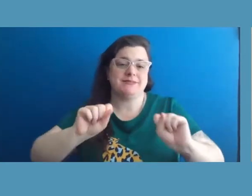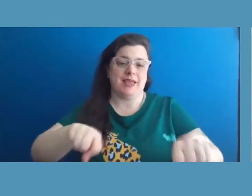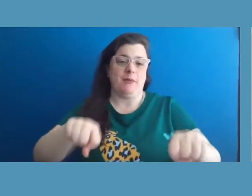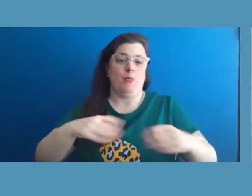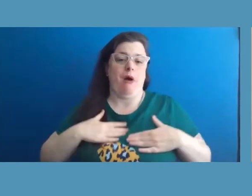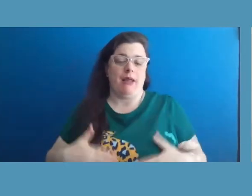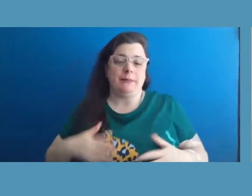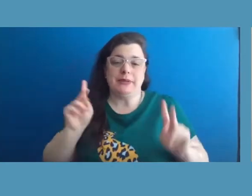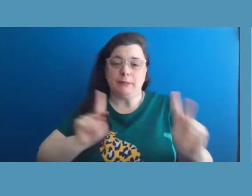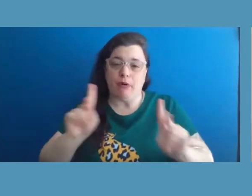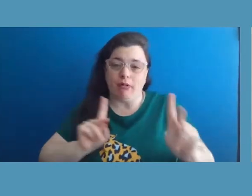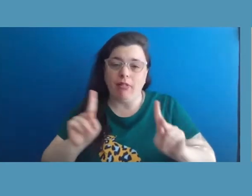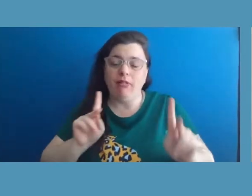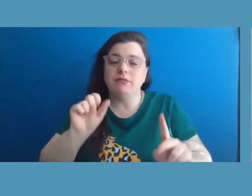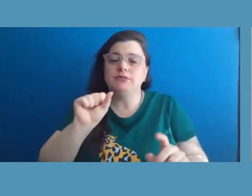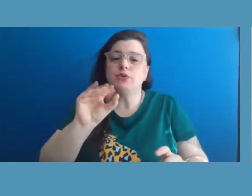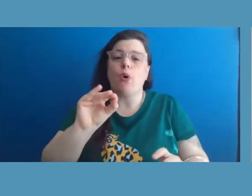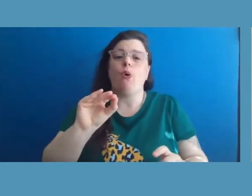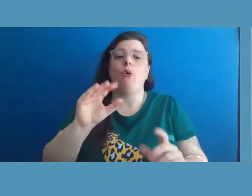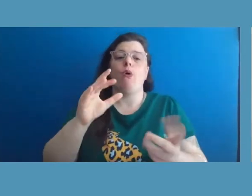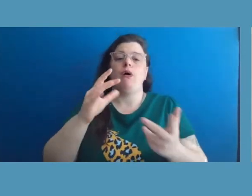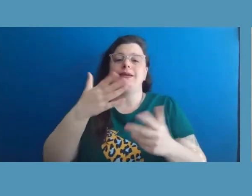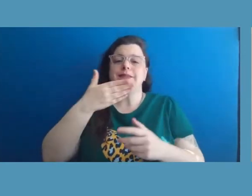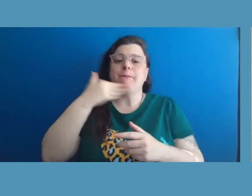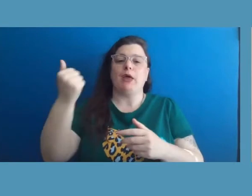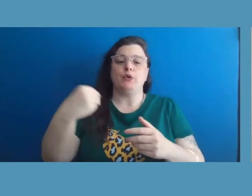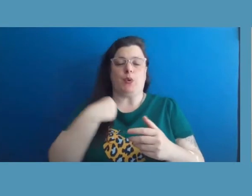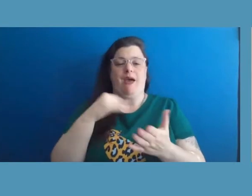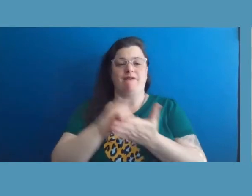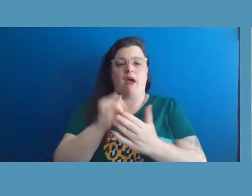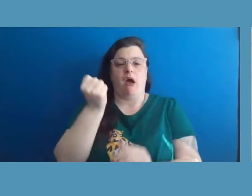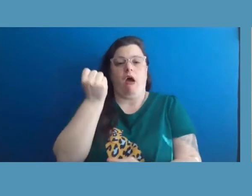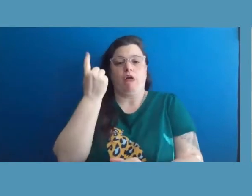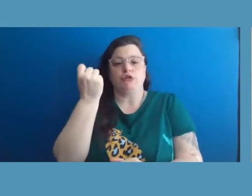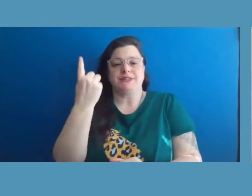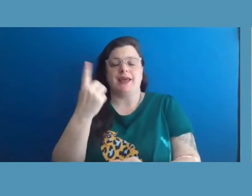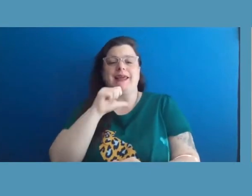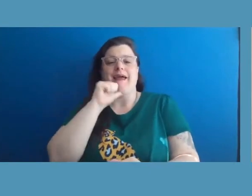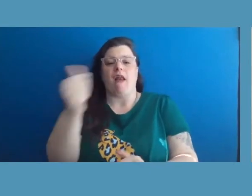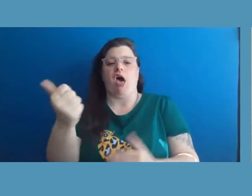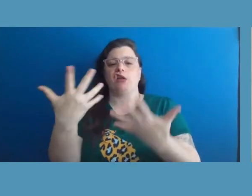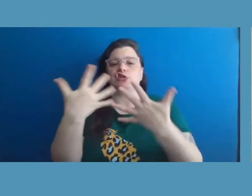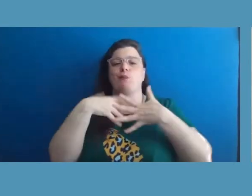Disabled people are not the same as abled bodied people. So it is better to have that